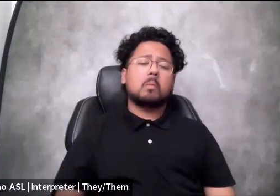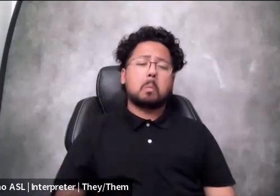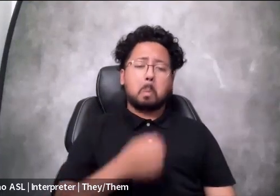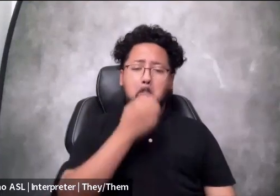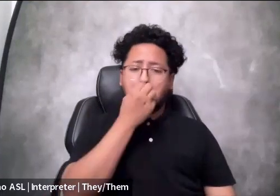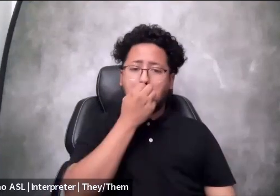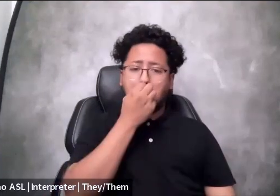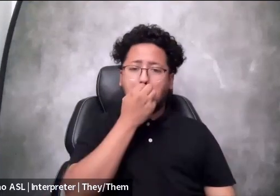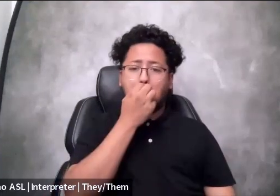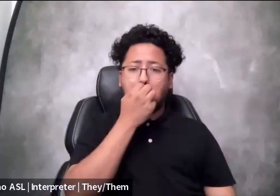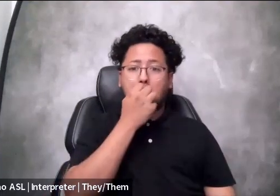and Alice Austin also has a pack Kid.